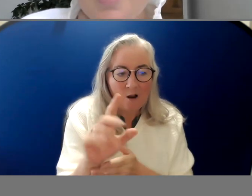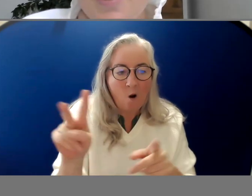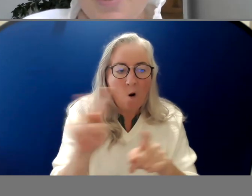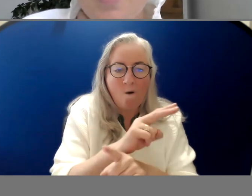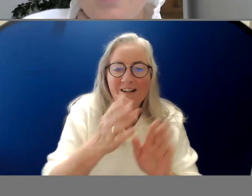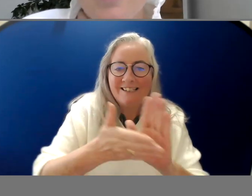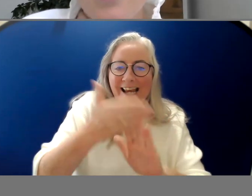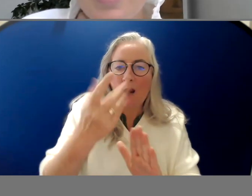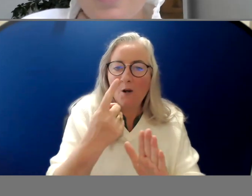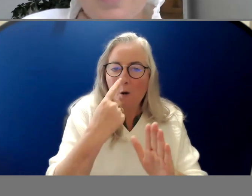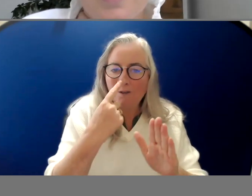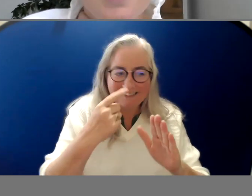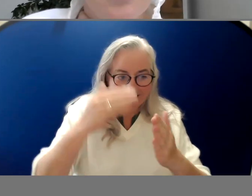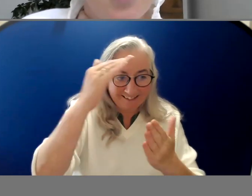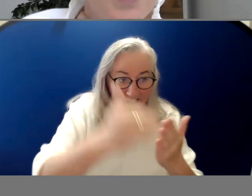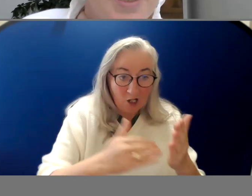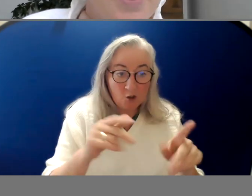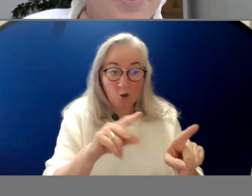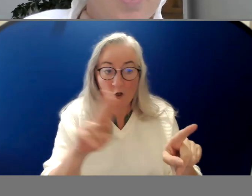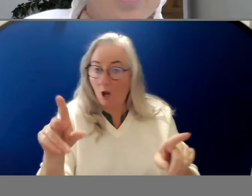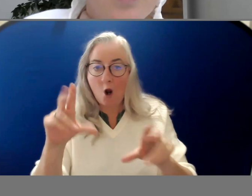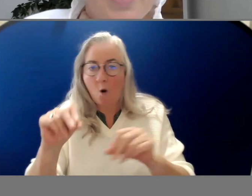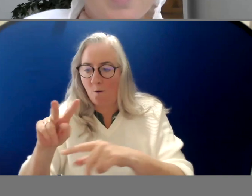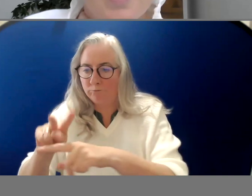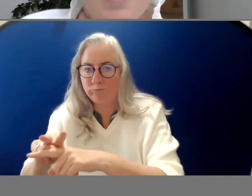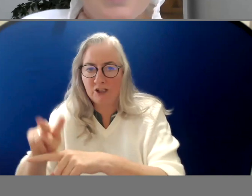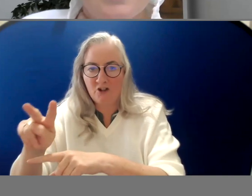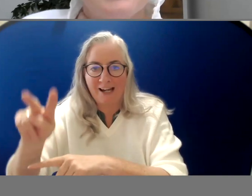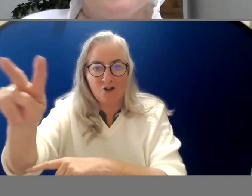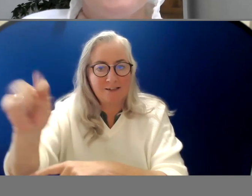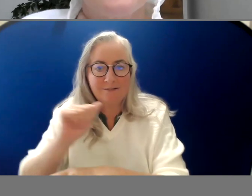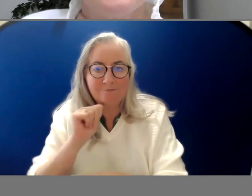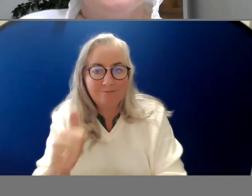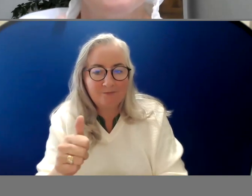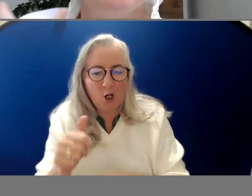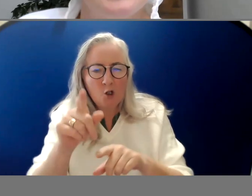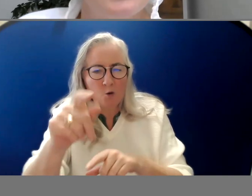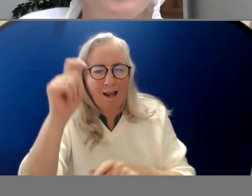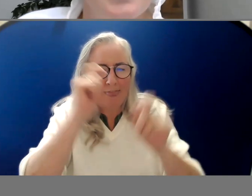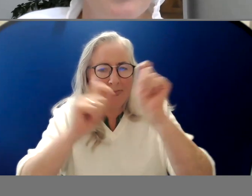and in UD guidelines there are no projections on nosings and again if you think about that video